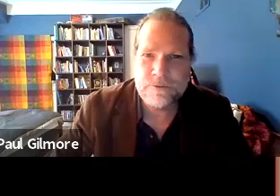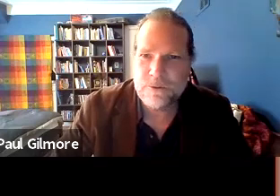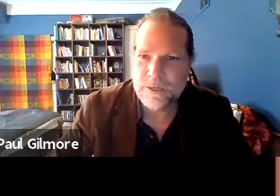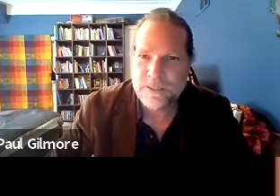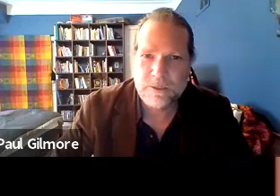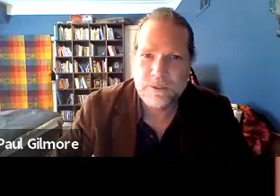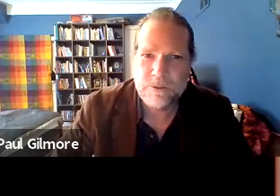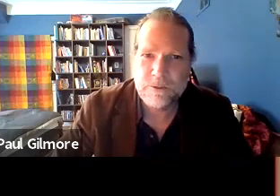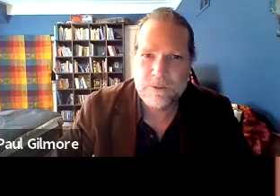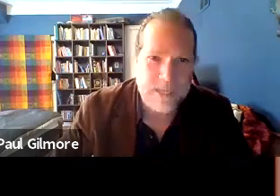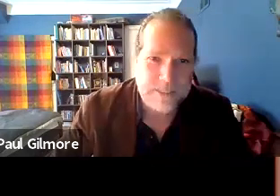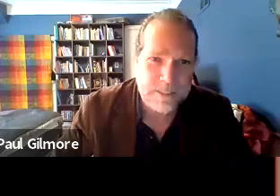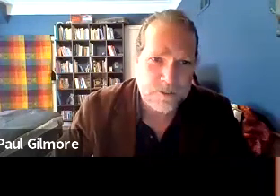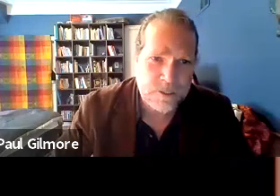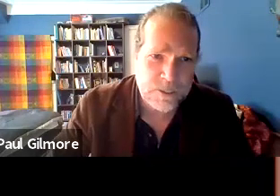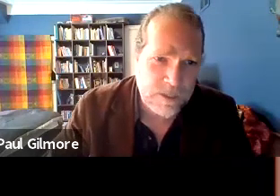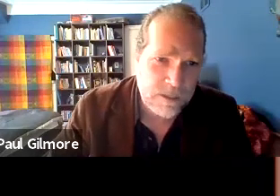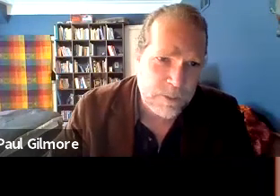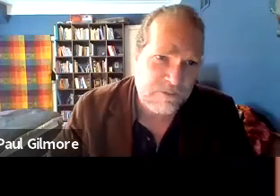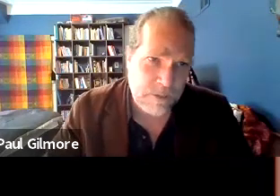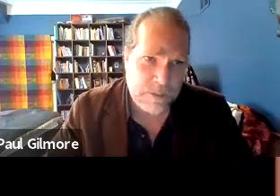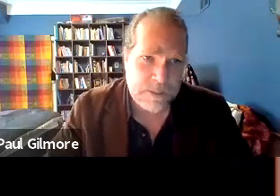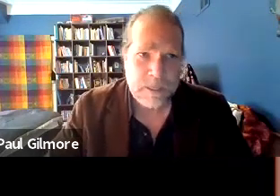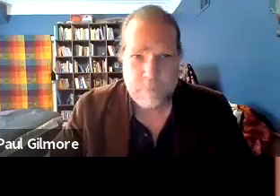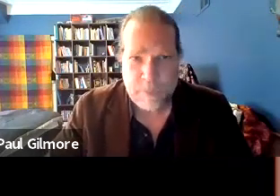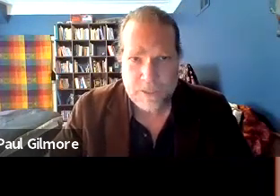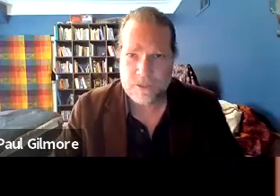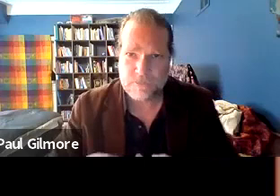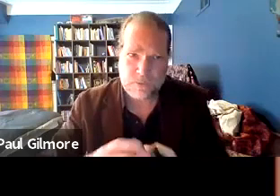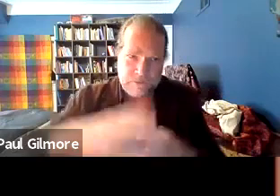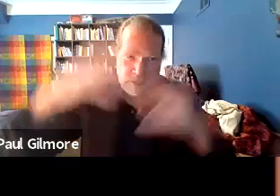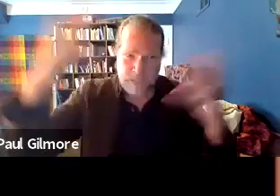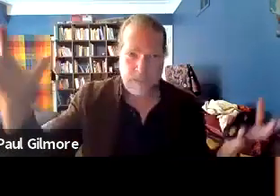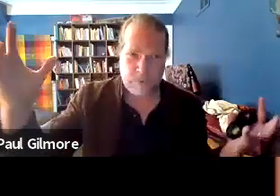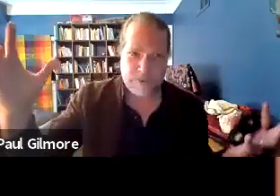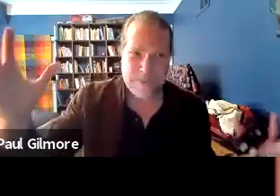New York, New York City 1900. It's one of the most famous pictures of sort of immigrant